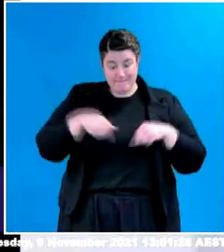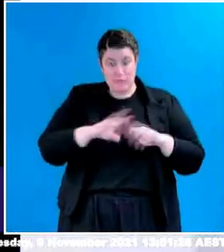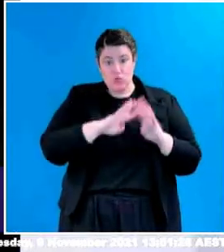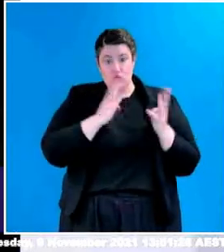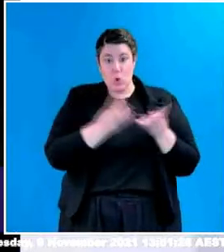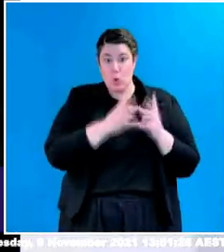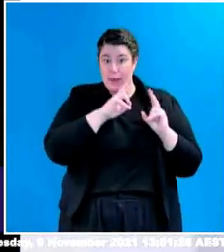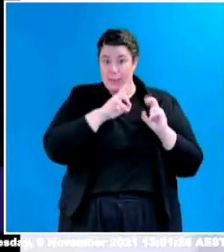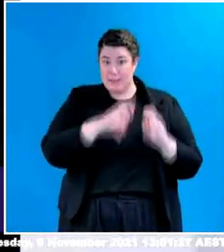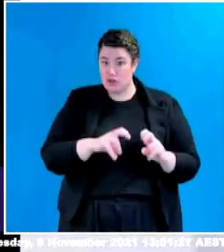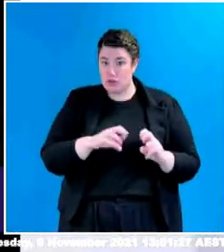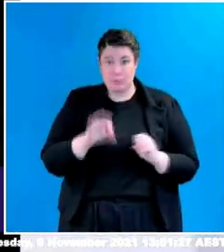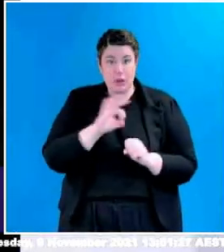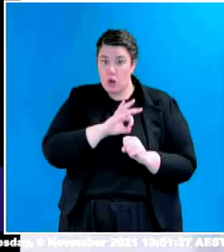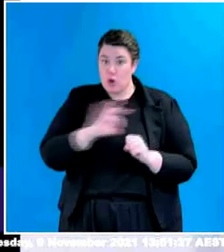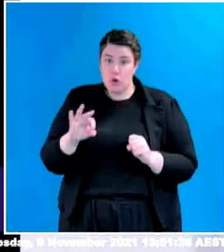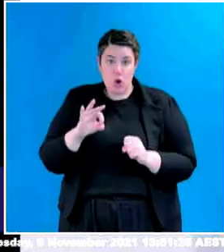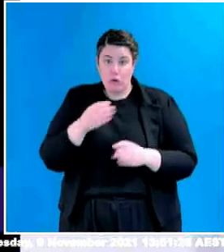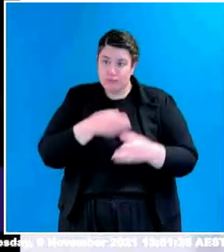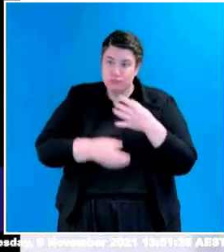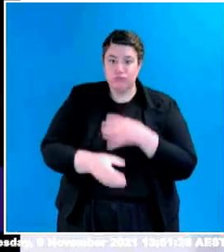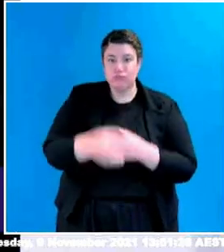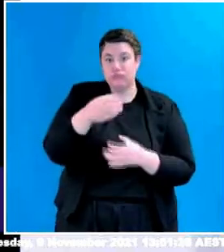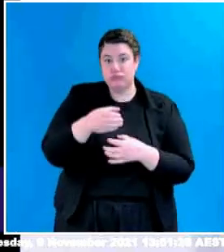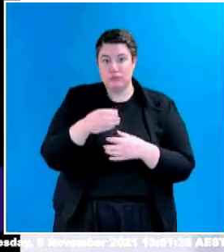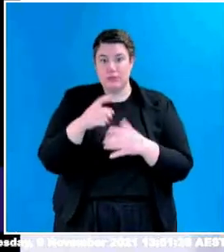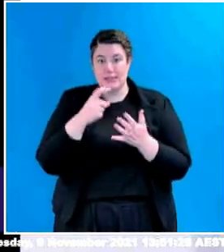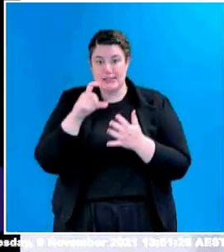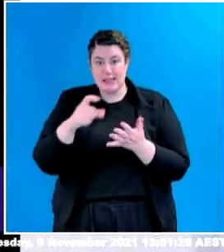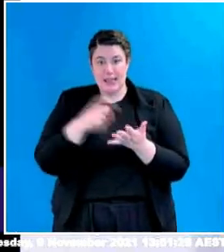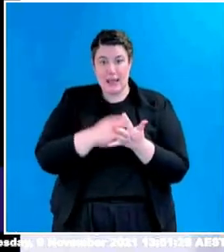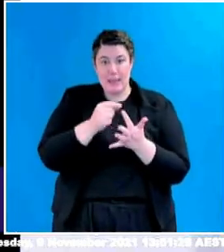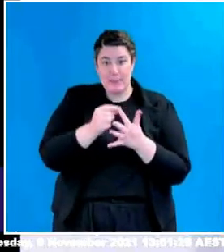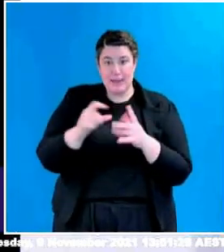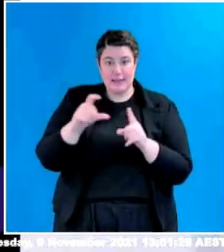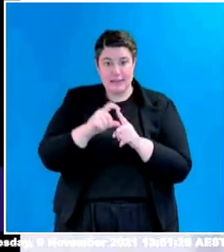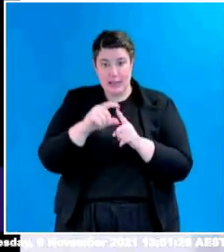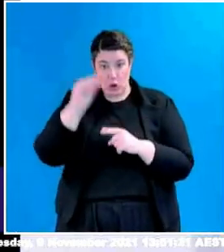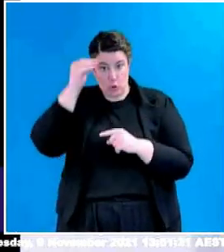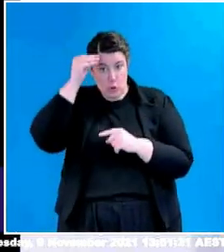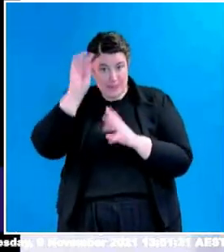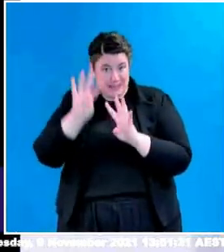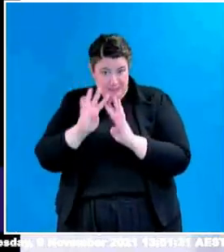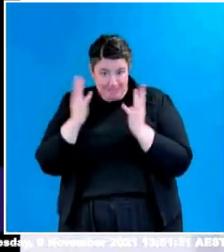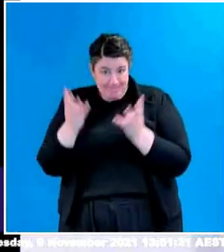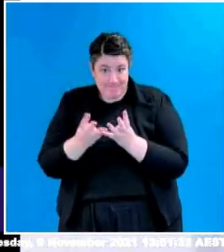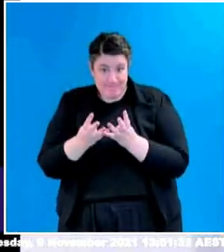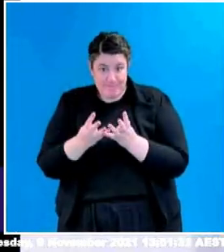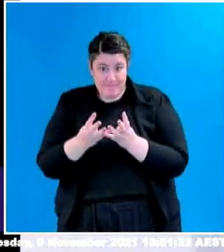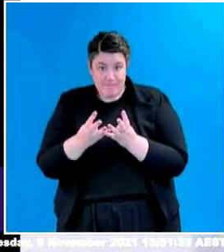not stepping into the shoes of the CRPD Committee and taking an approach of one